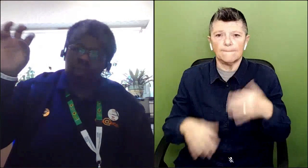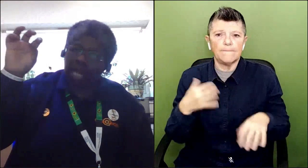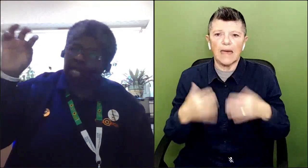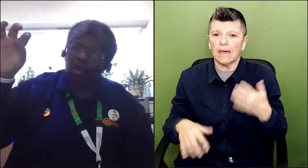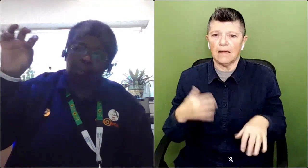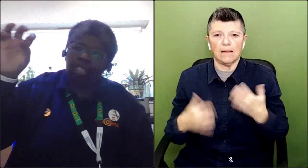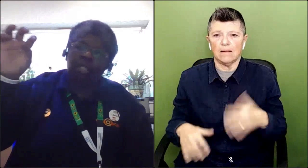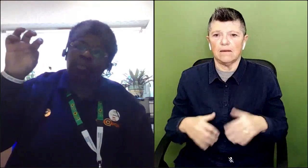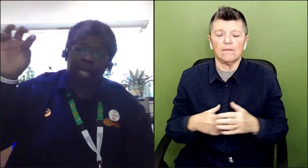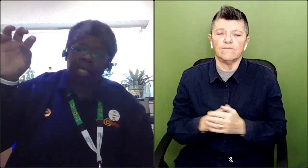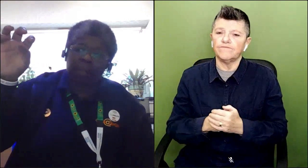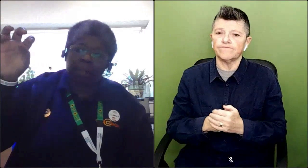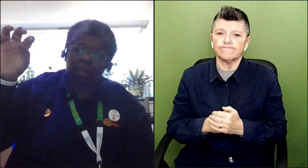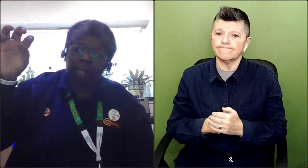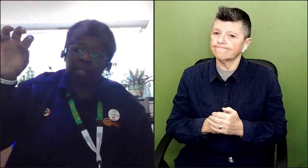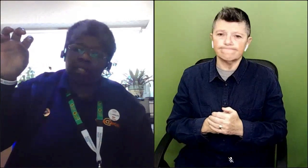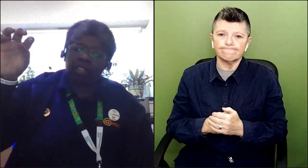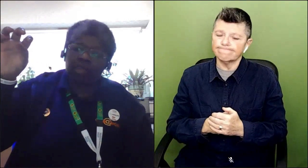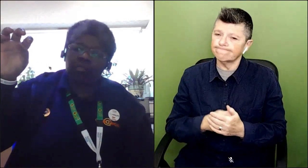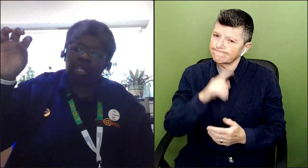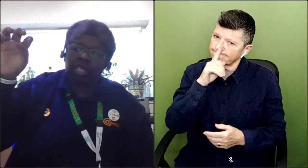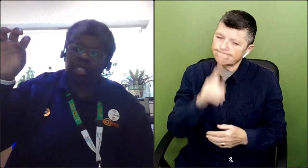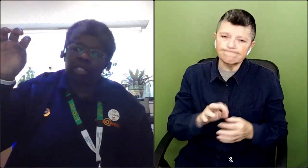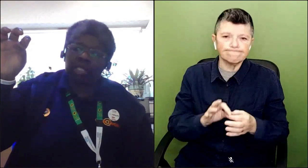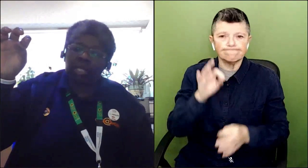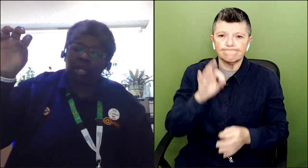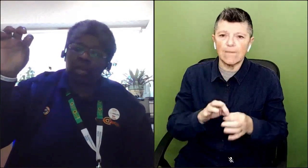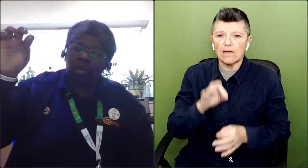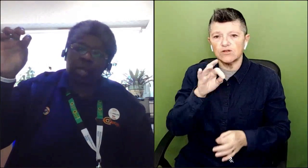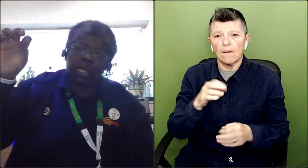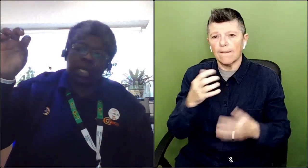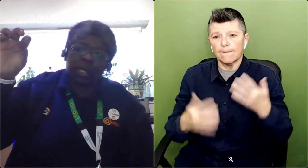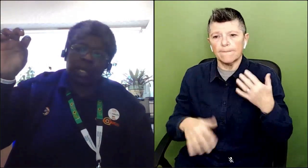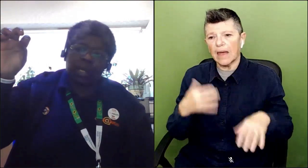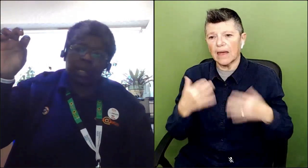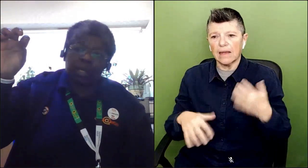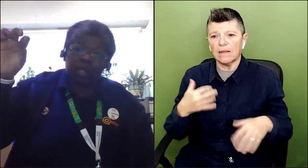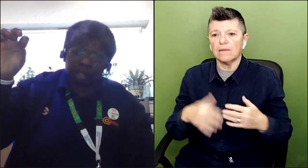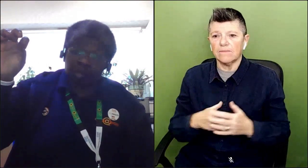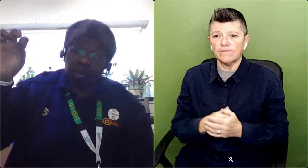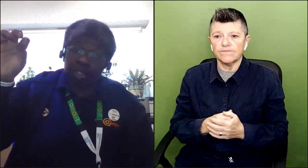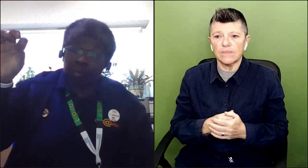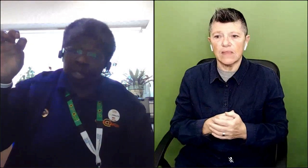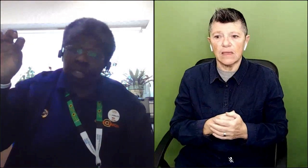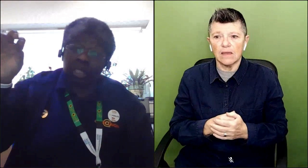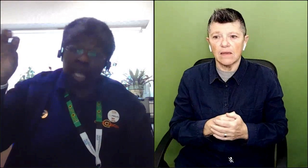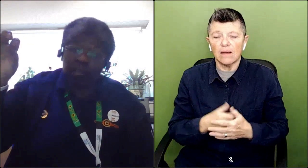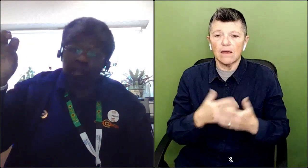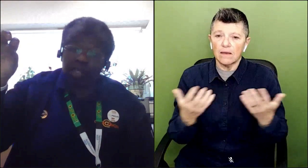You cannot measure pain, and that's something that we -- a lot of us with disabilities have.